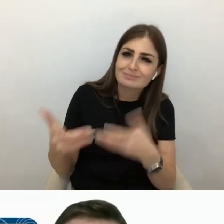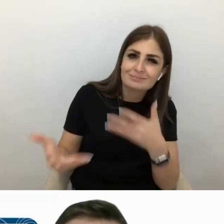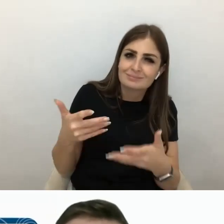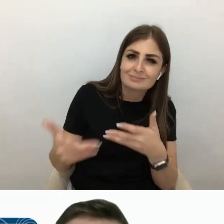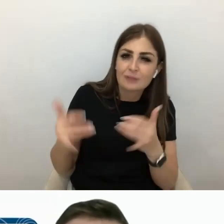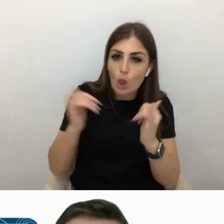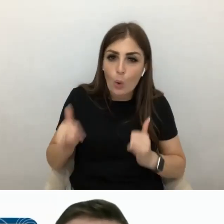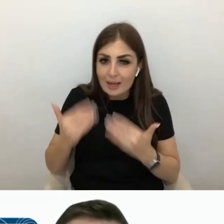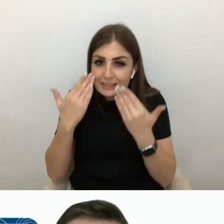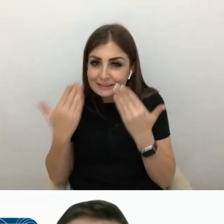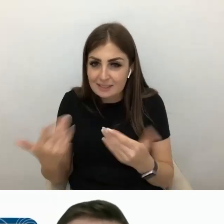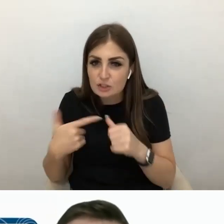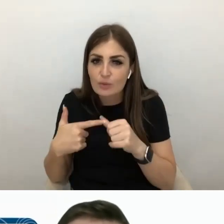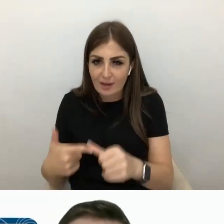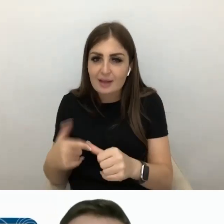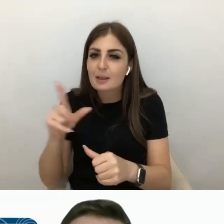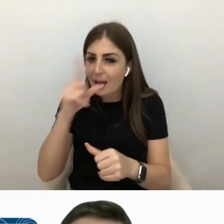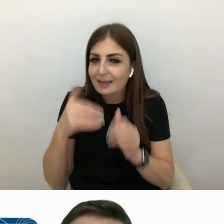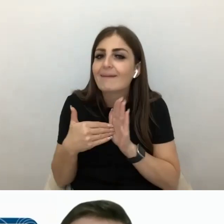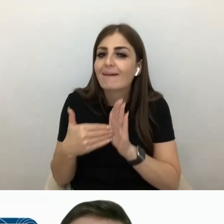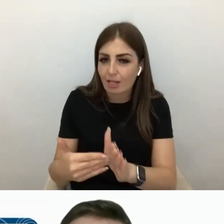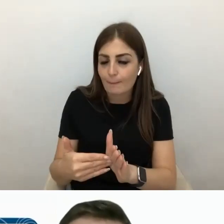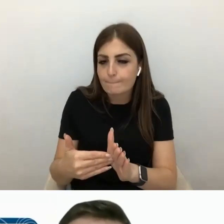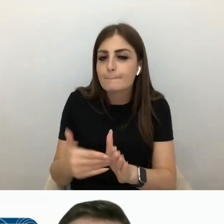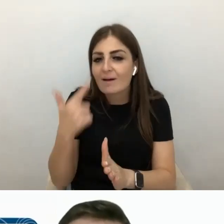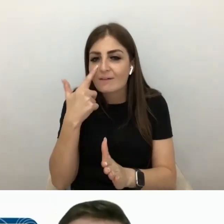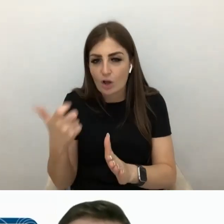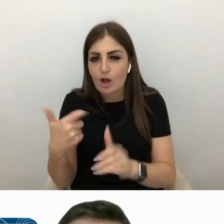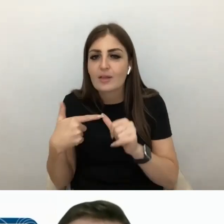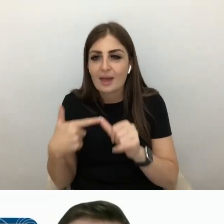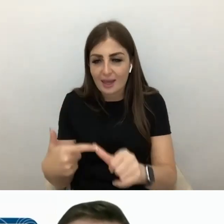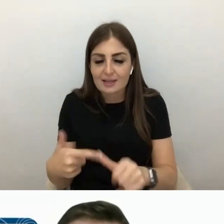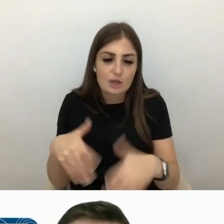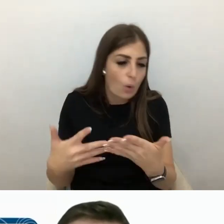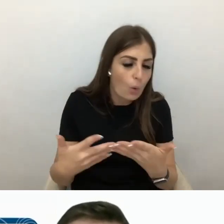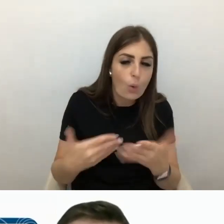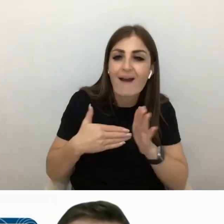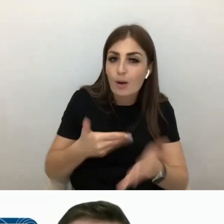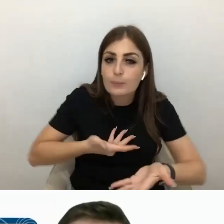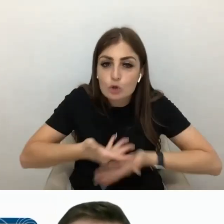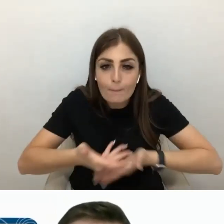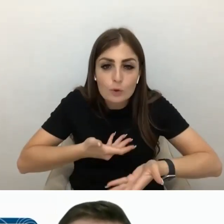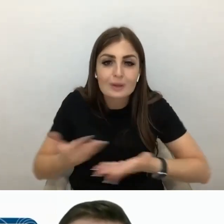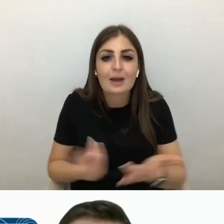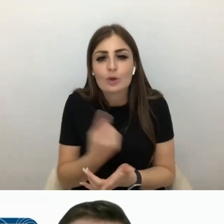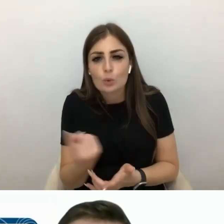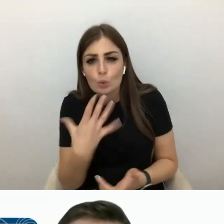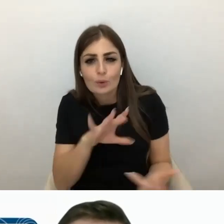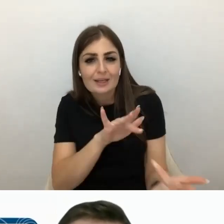the answer to but they can help you find the answer to that. They can help you communicate with whoever you may need to communicate with to get the